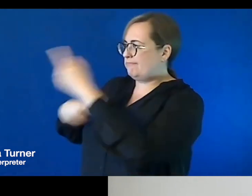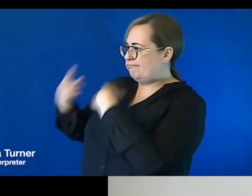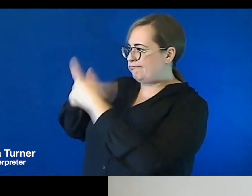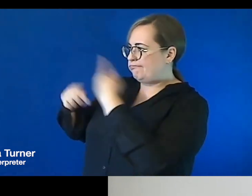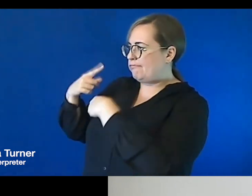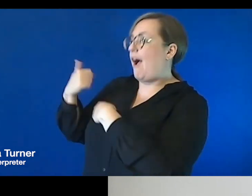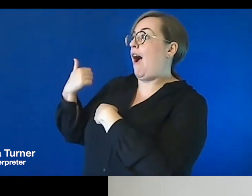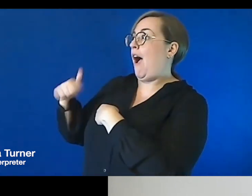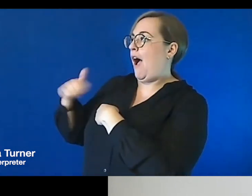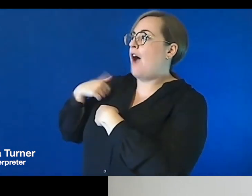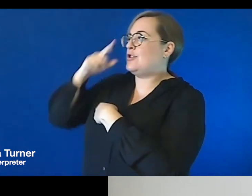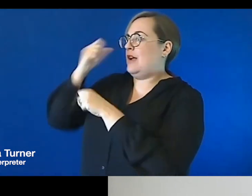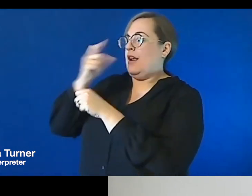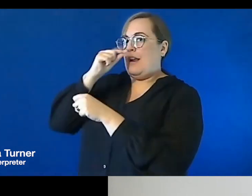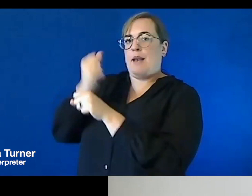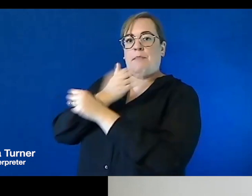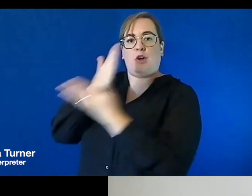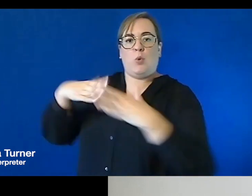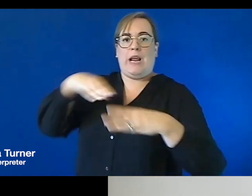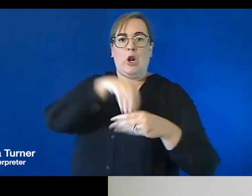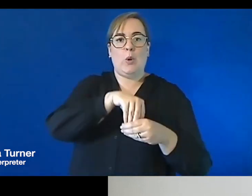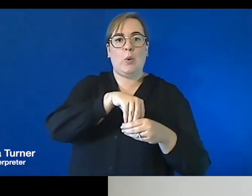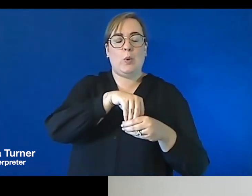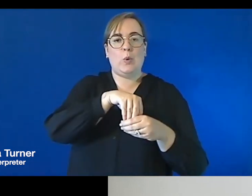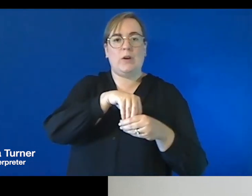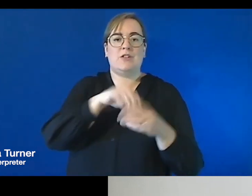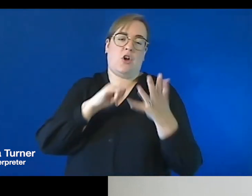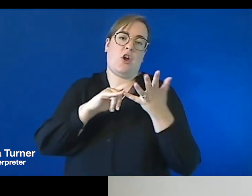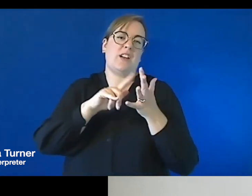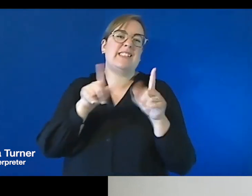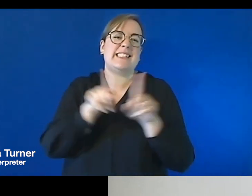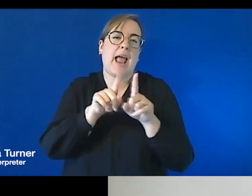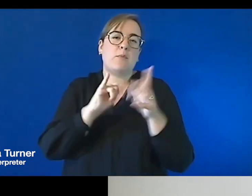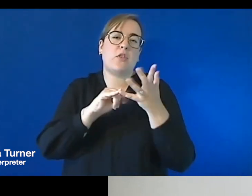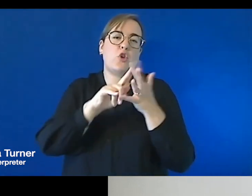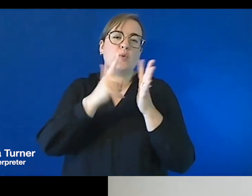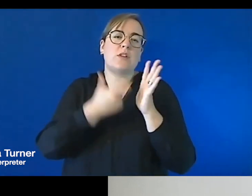That's what related to user research but in the same related to development process,